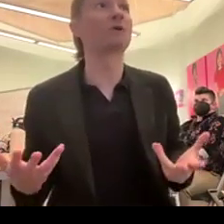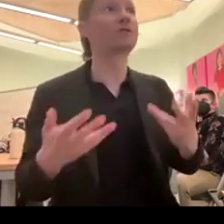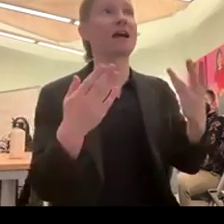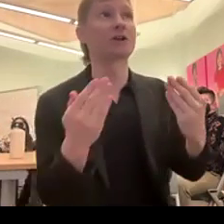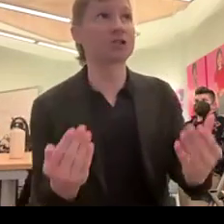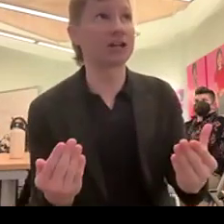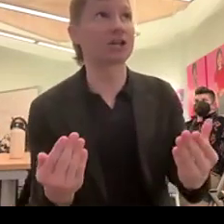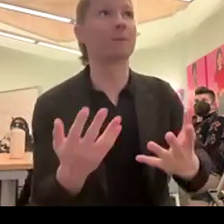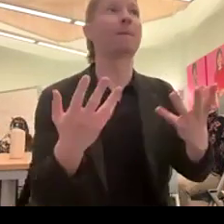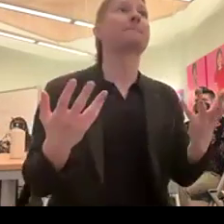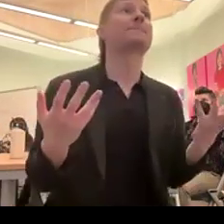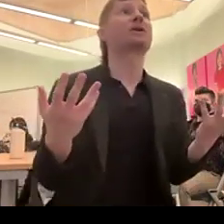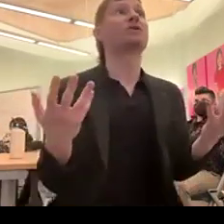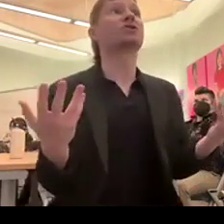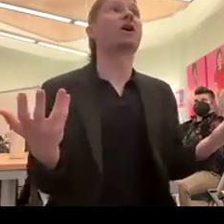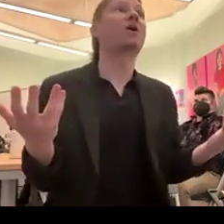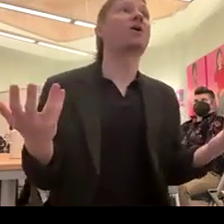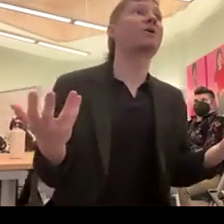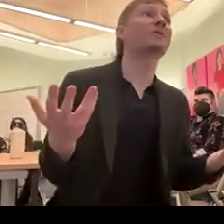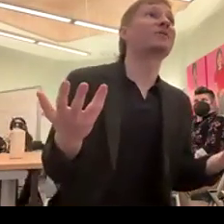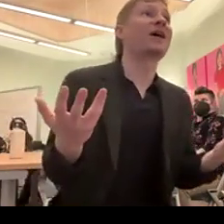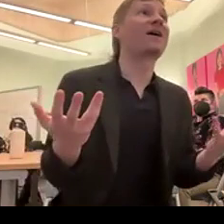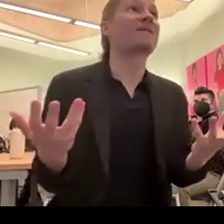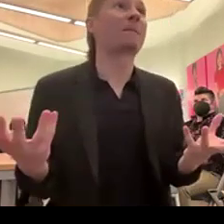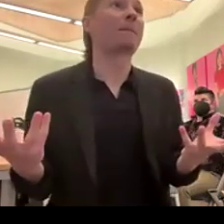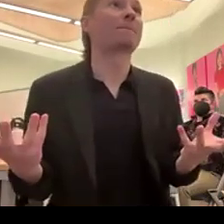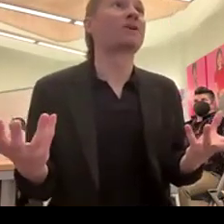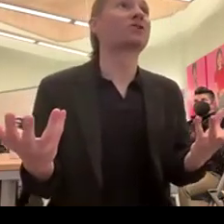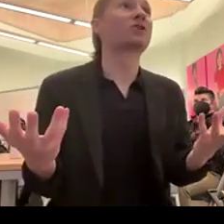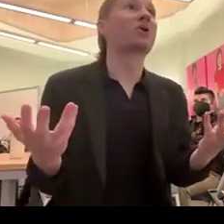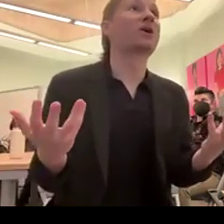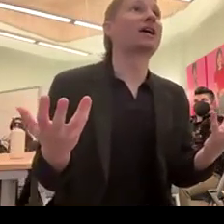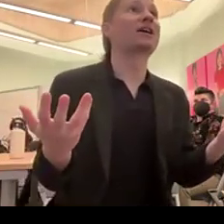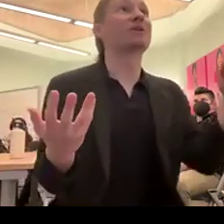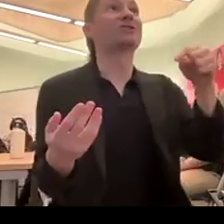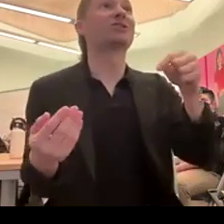and what I wanted included in that, which was an interpreter for that negotiation.